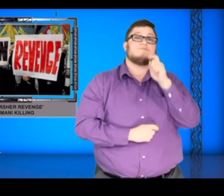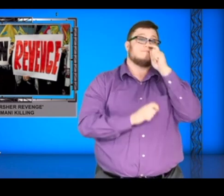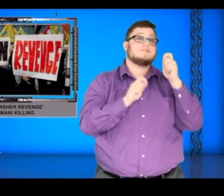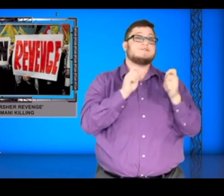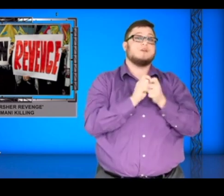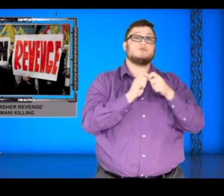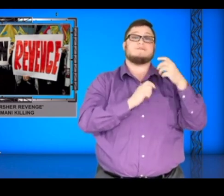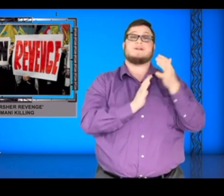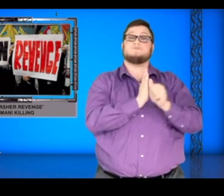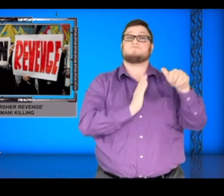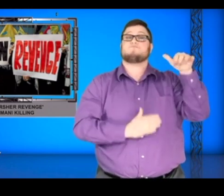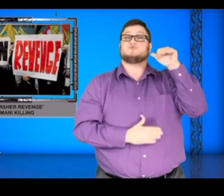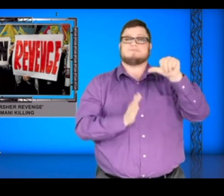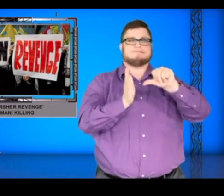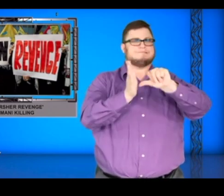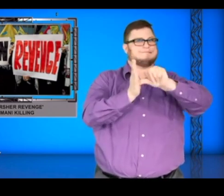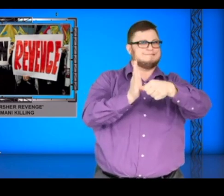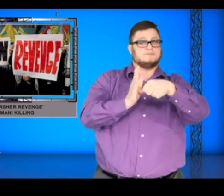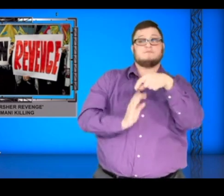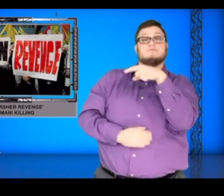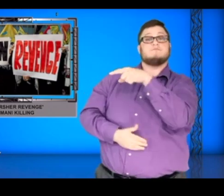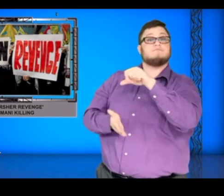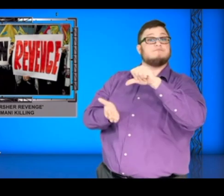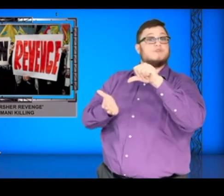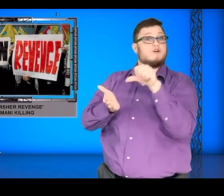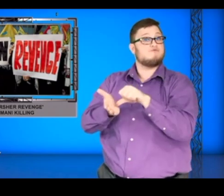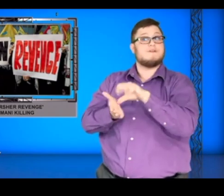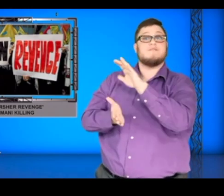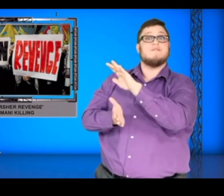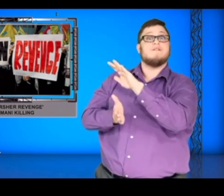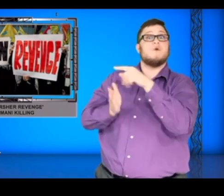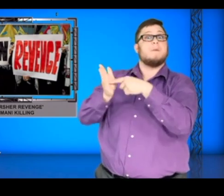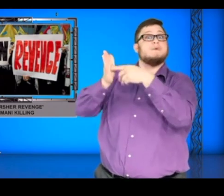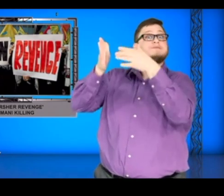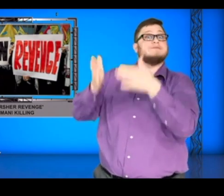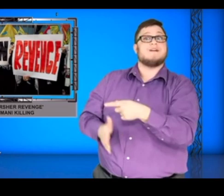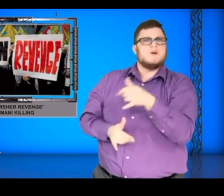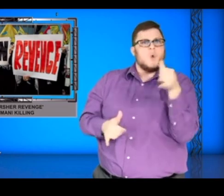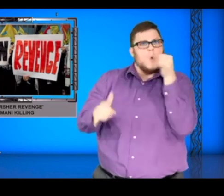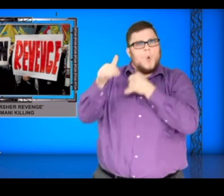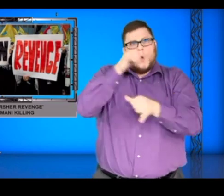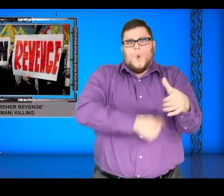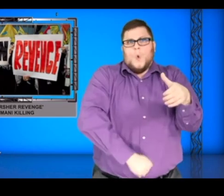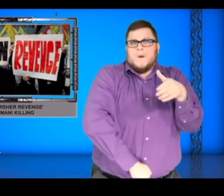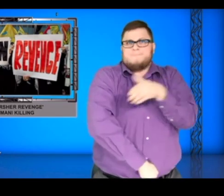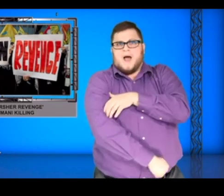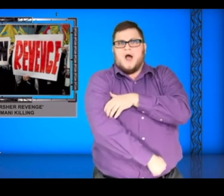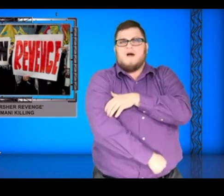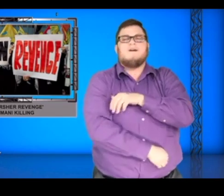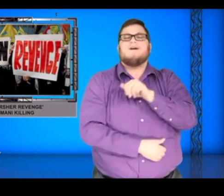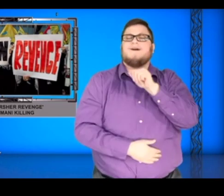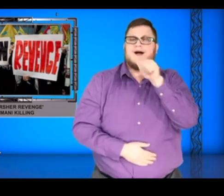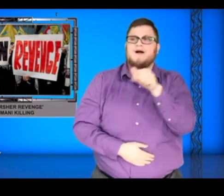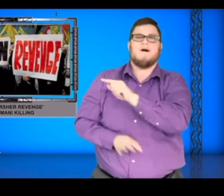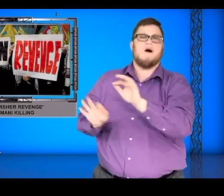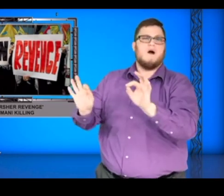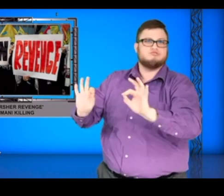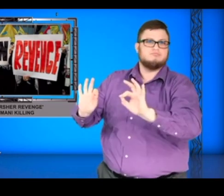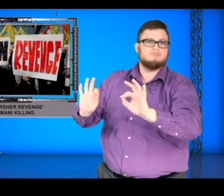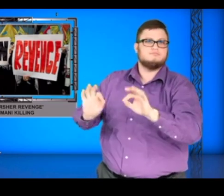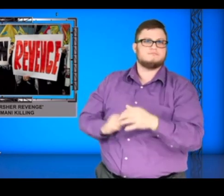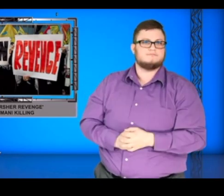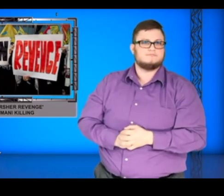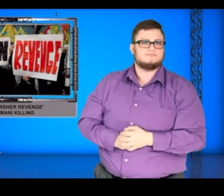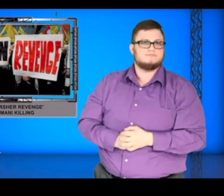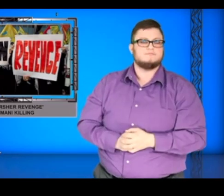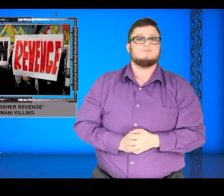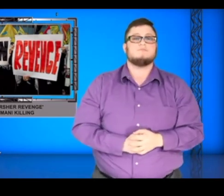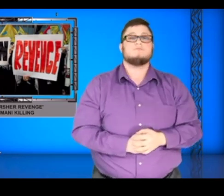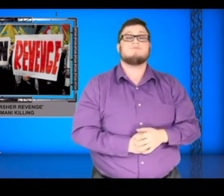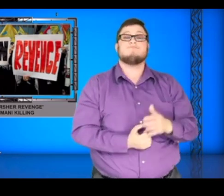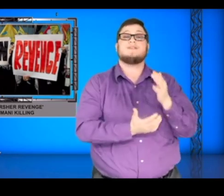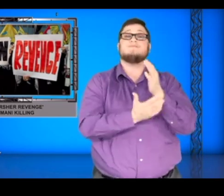Terrorist experts point out that Iran and its proxies are not invincible.